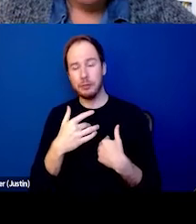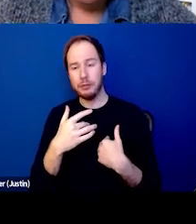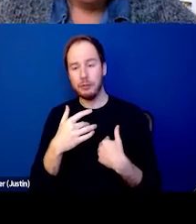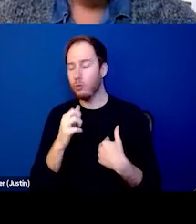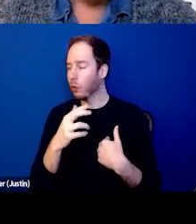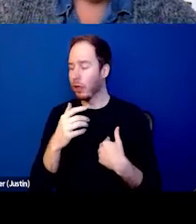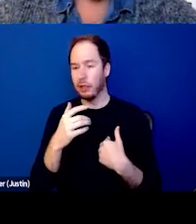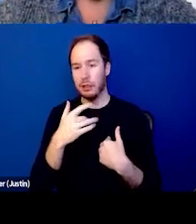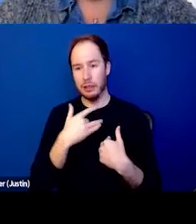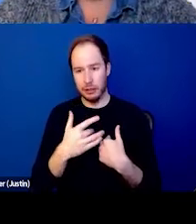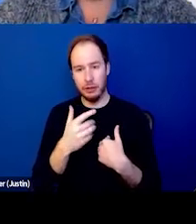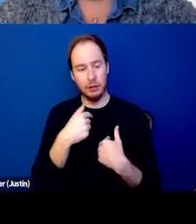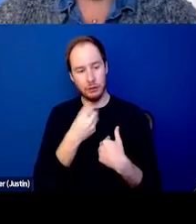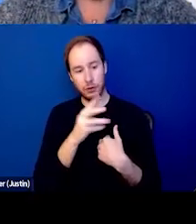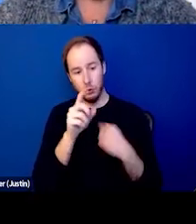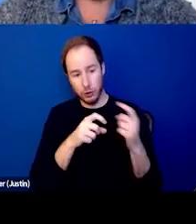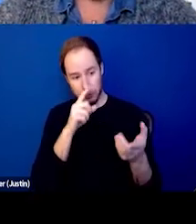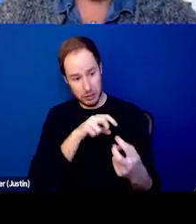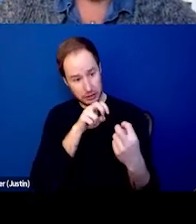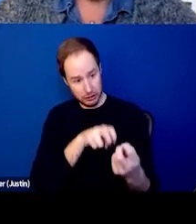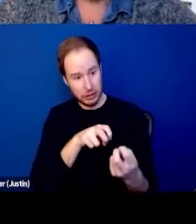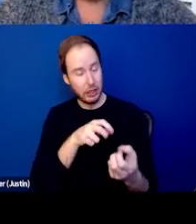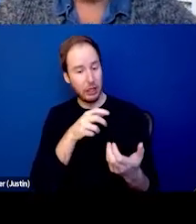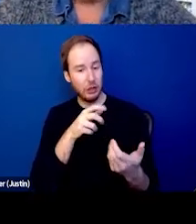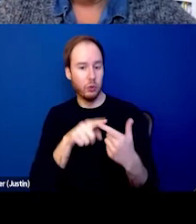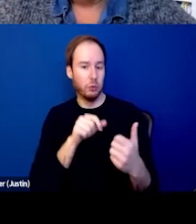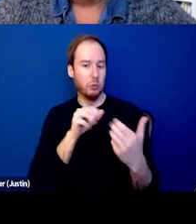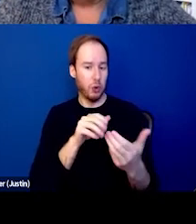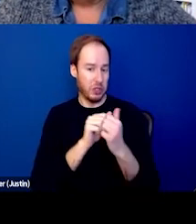And I'm wondering if we could sit down and maybe approach this together"